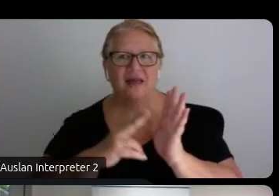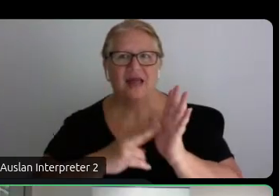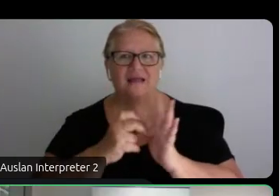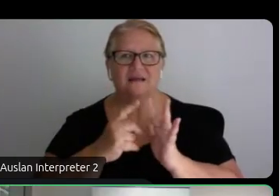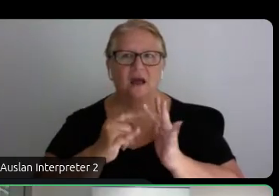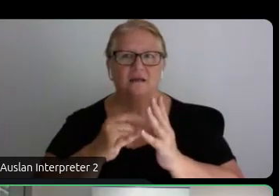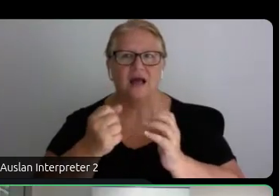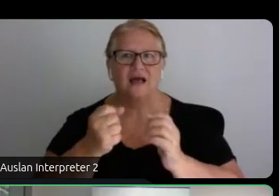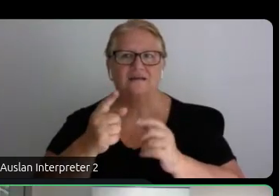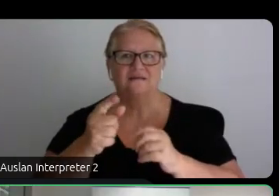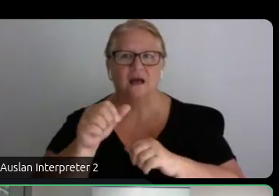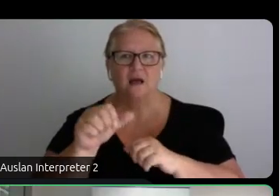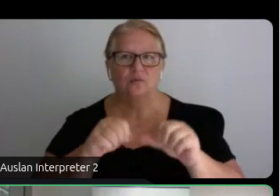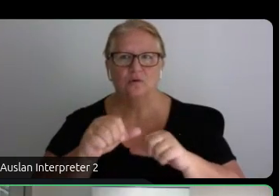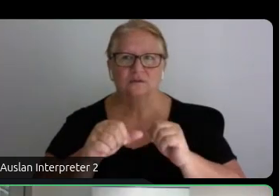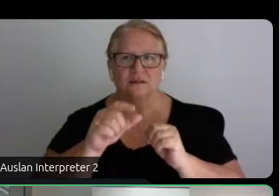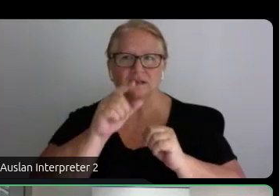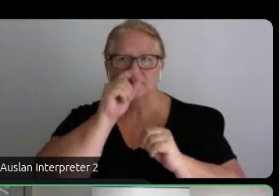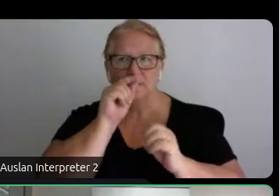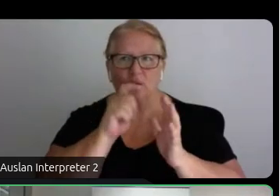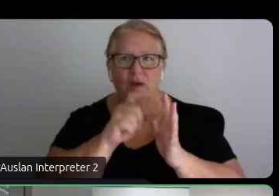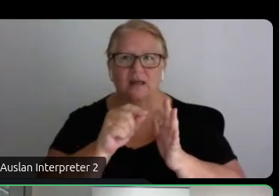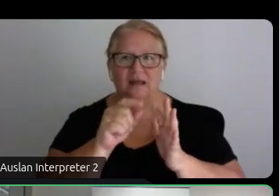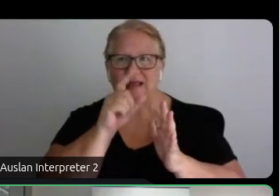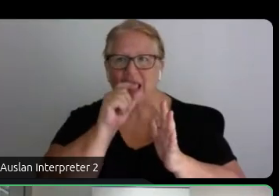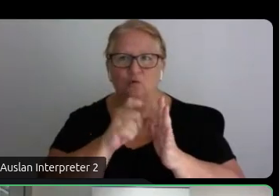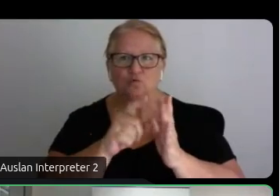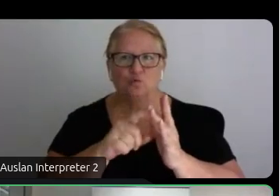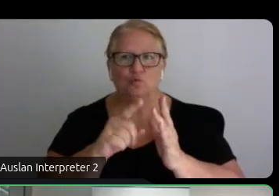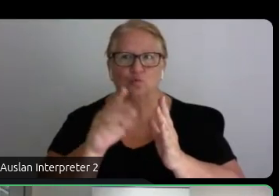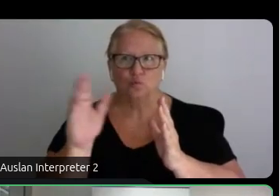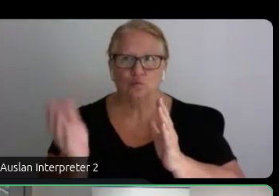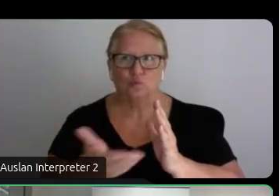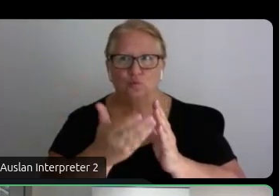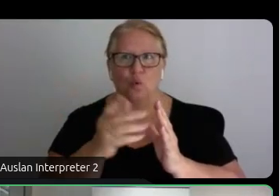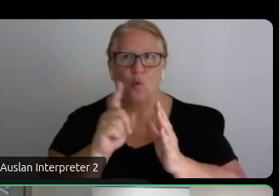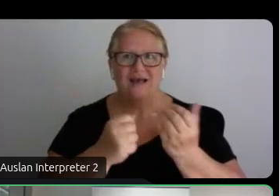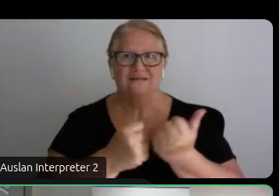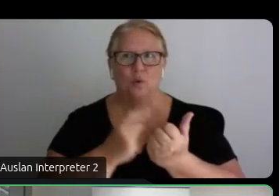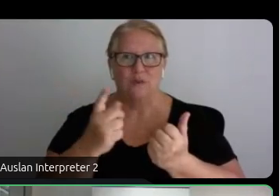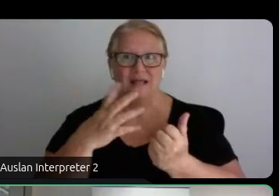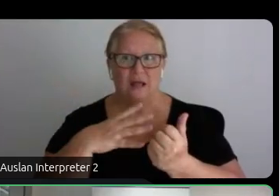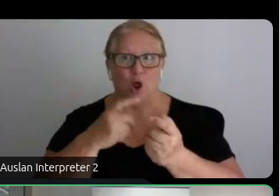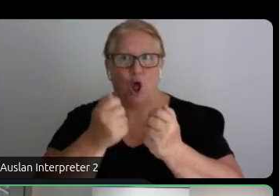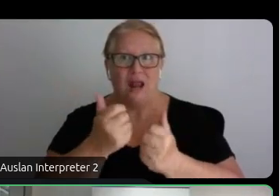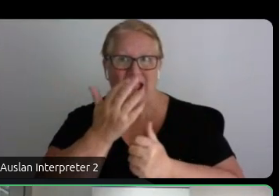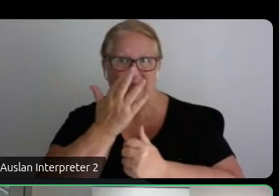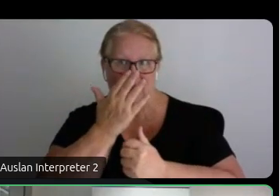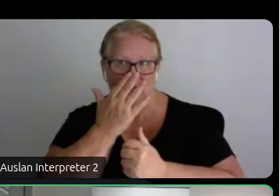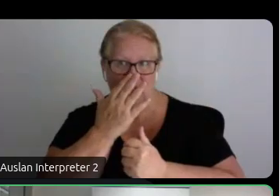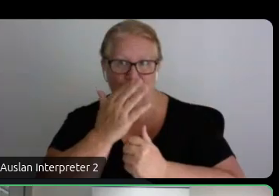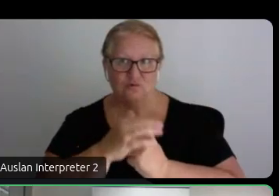people can get in get the supports they need at an early age. Often the children think so that they